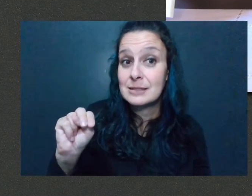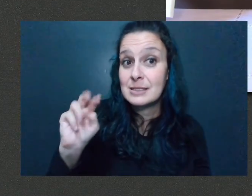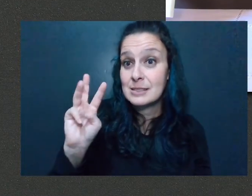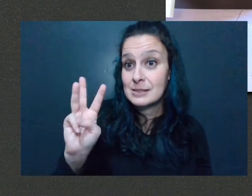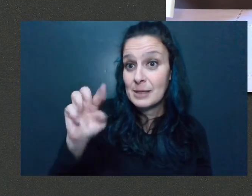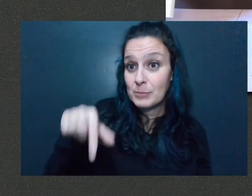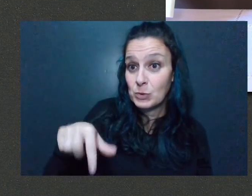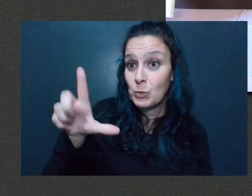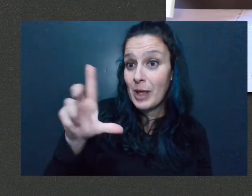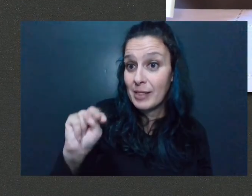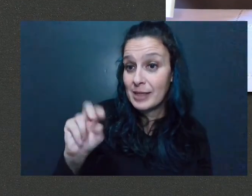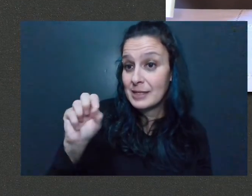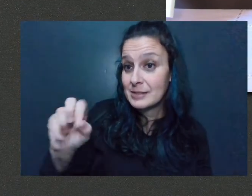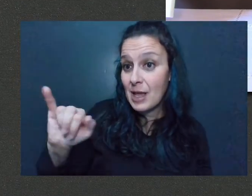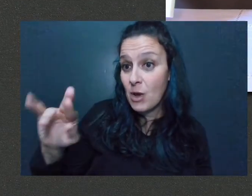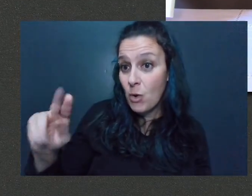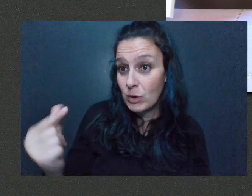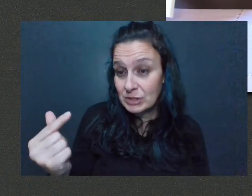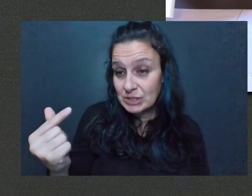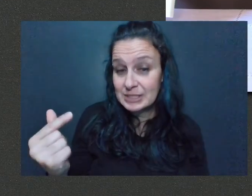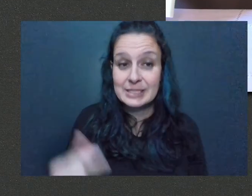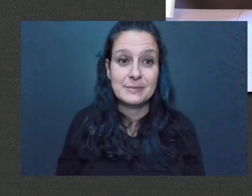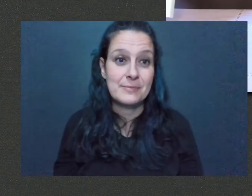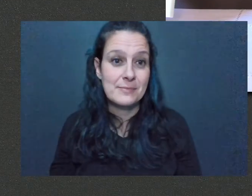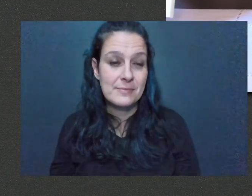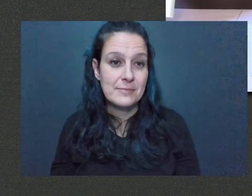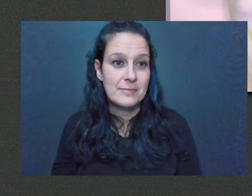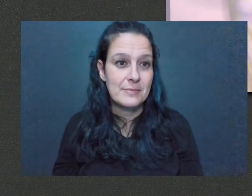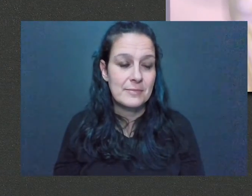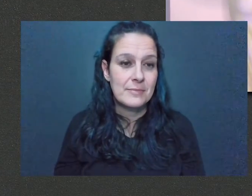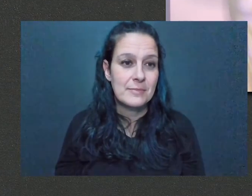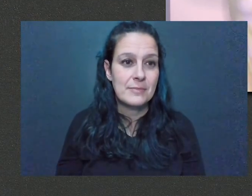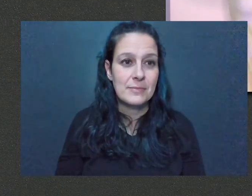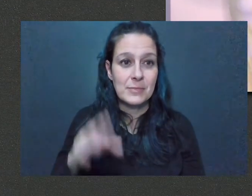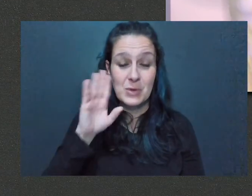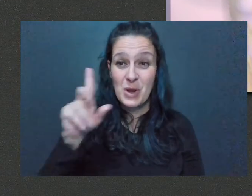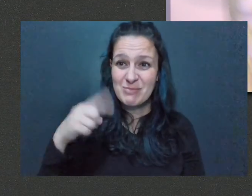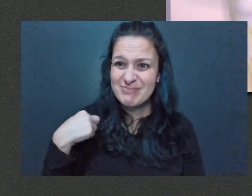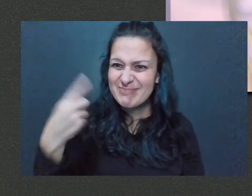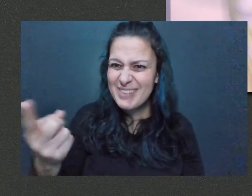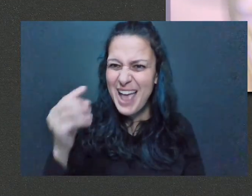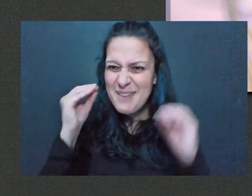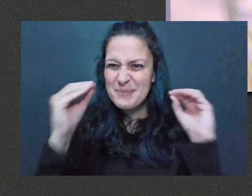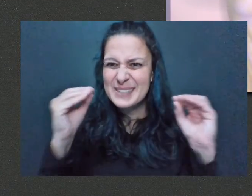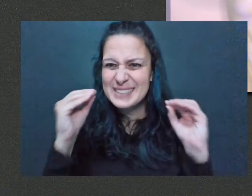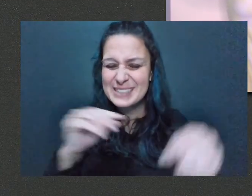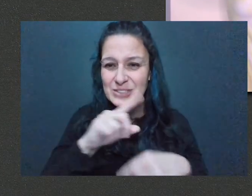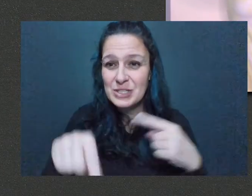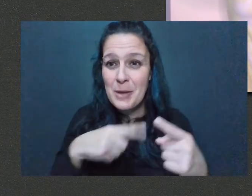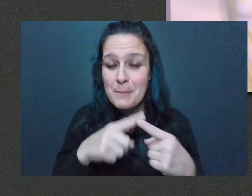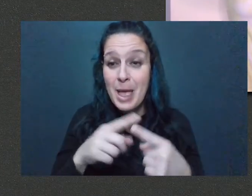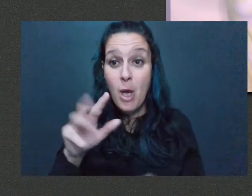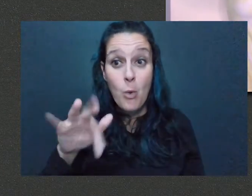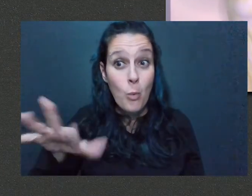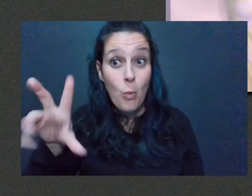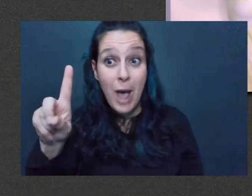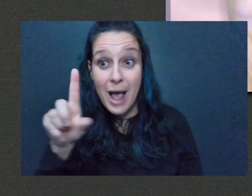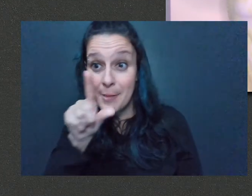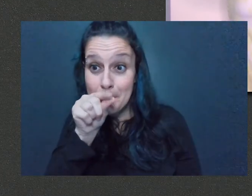It's WQLN.O-R-G. You know, this whole time I've been teaching you about wild birds.